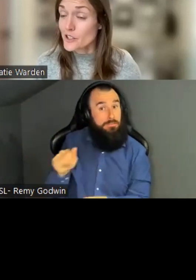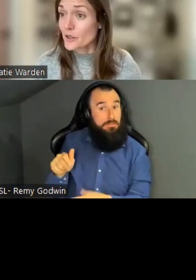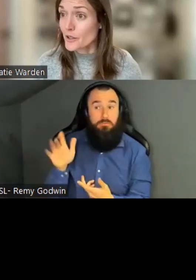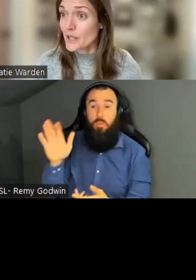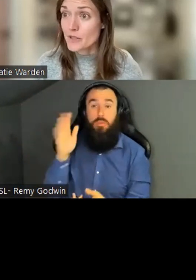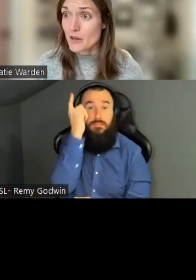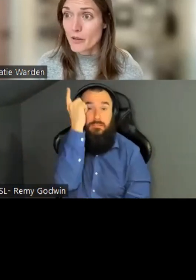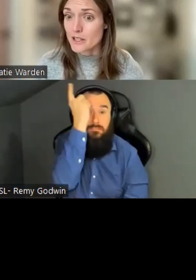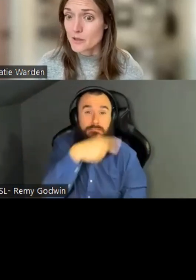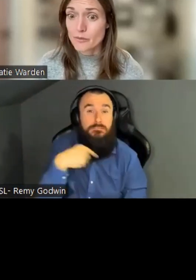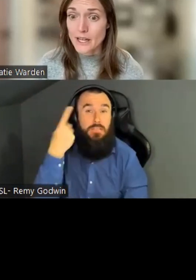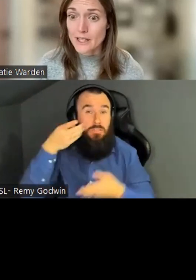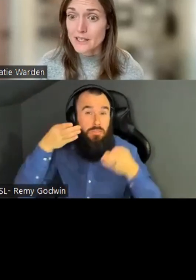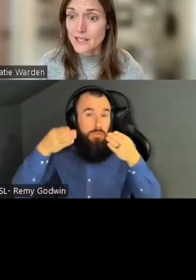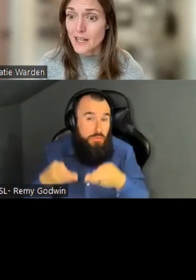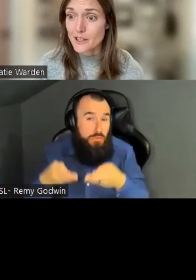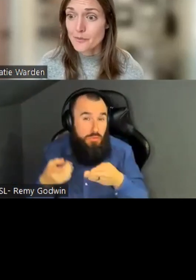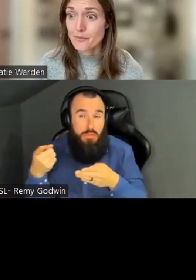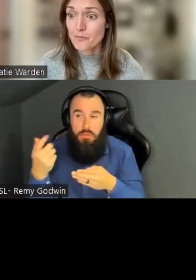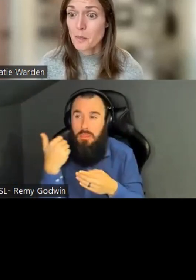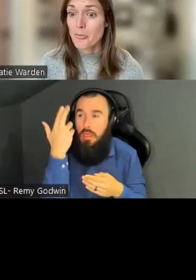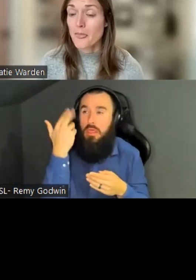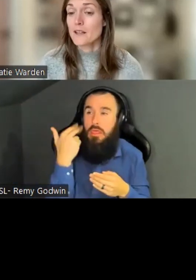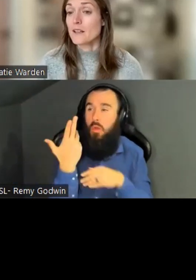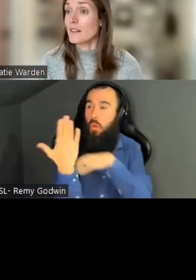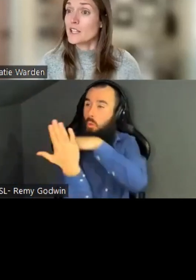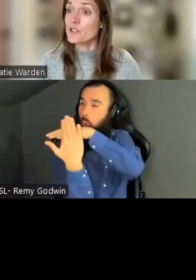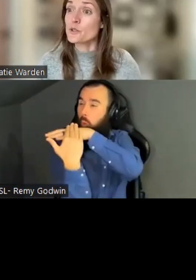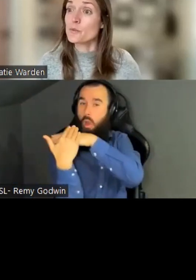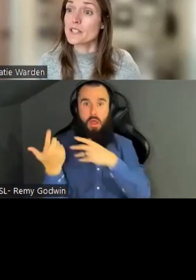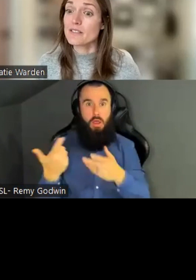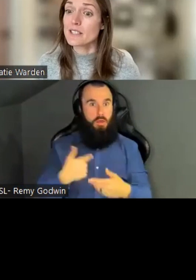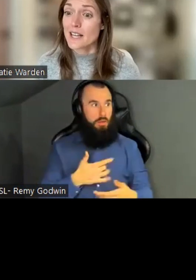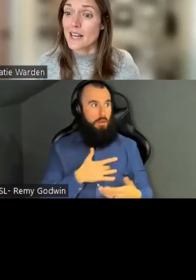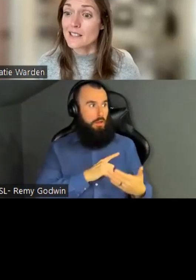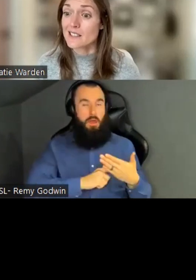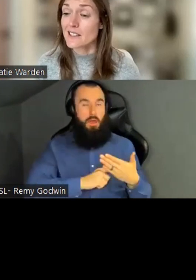to alert them to a possible panic attack. They can do specific tasks